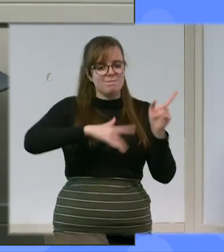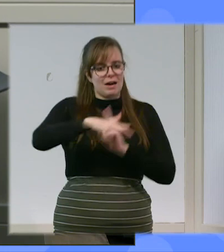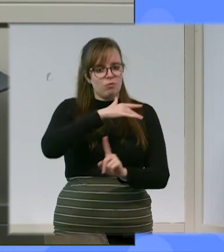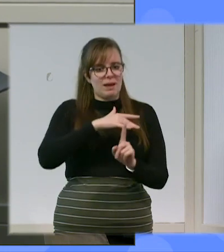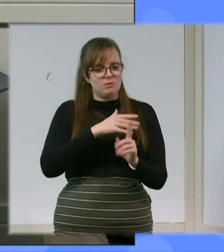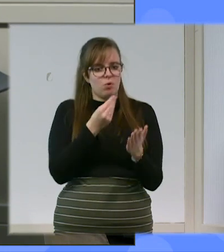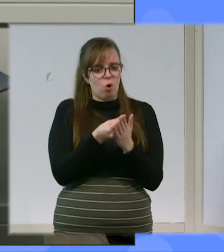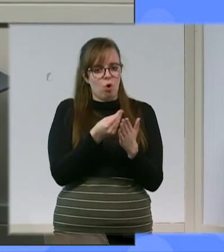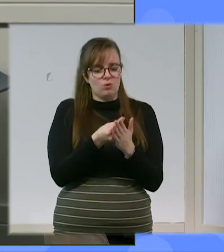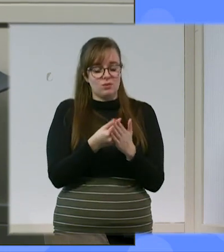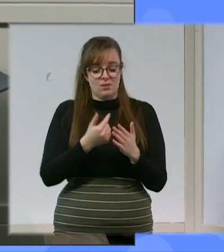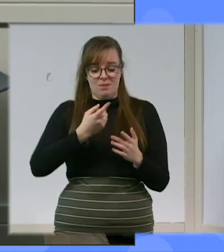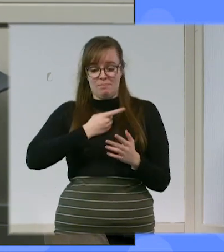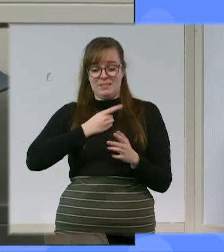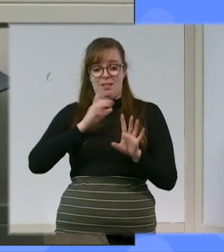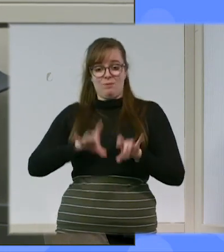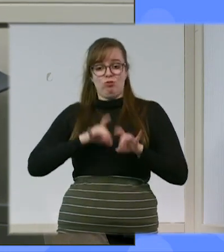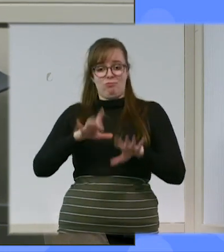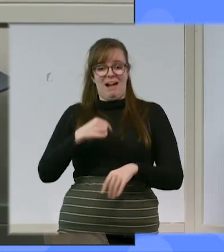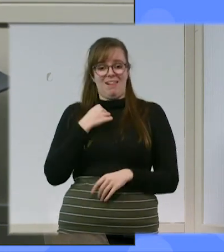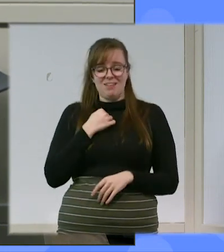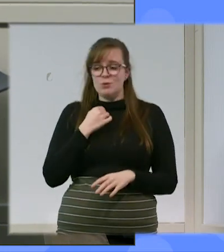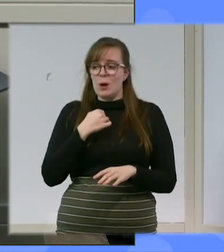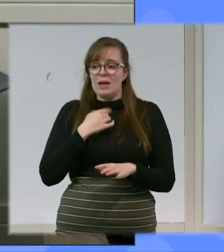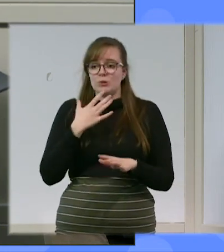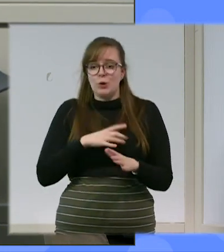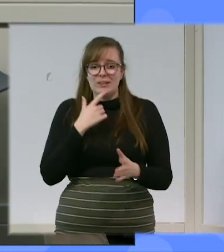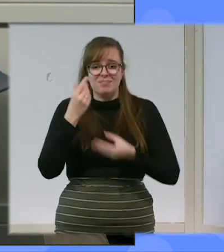Australian so I don't need to tell you the harmful impact of us not taking the